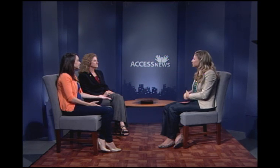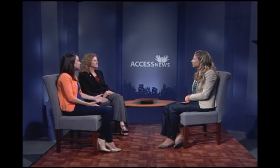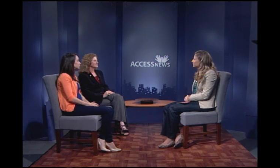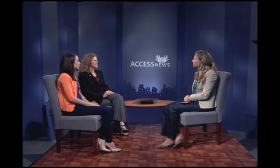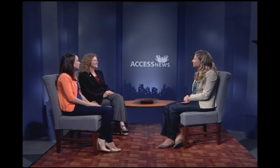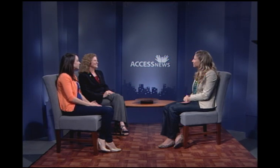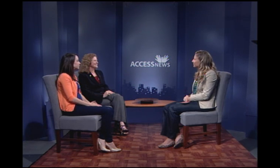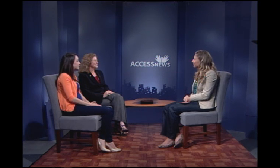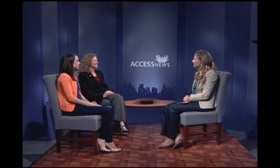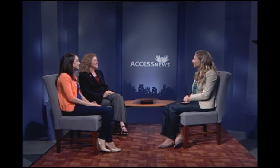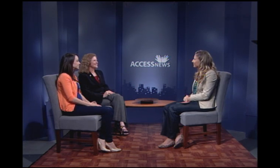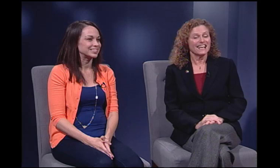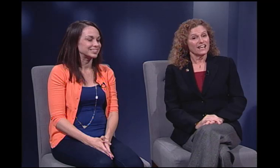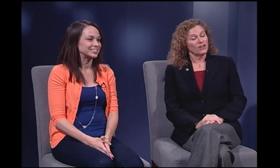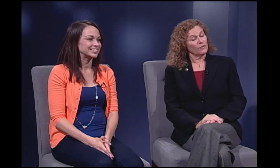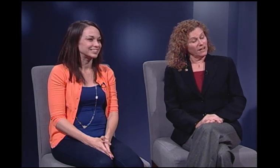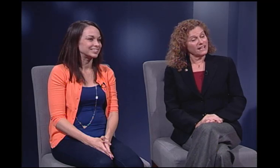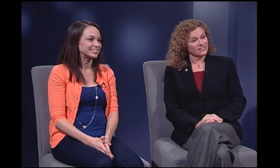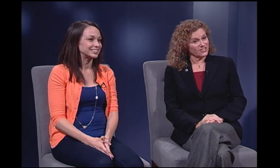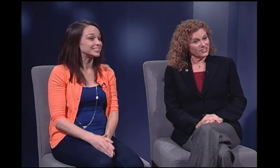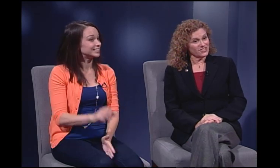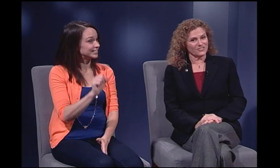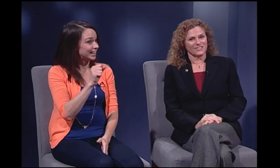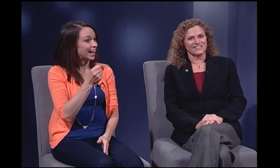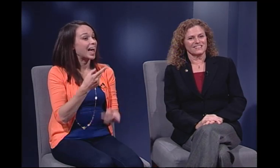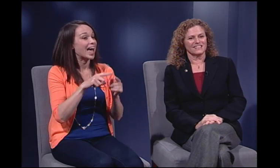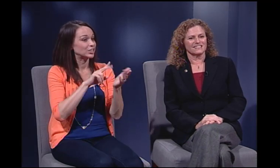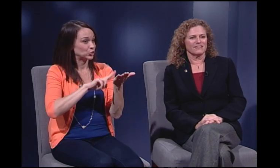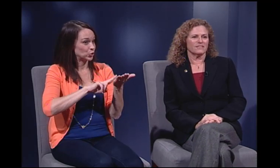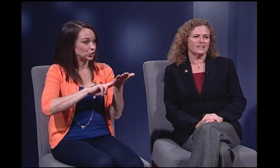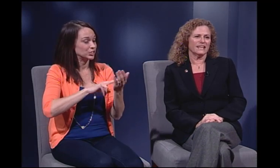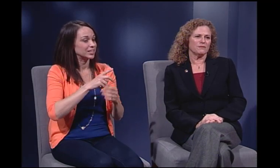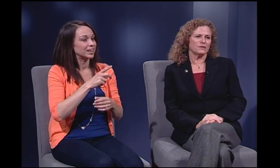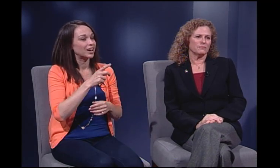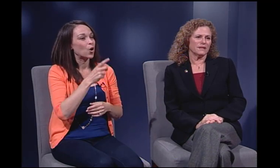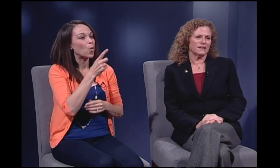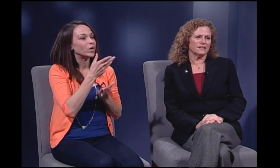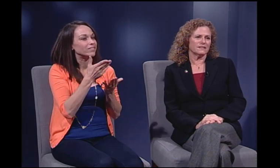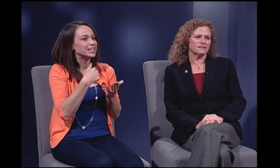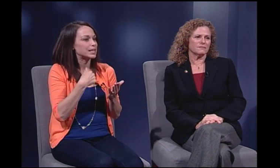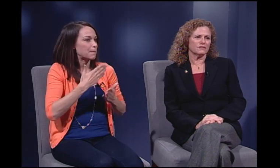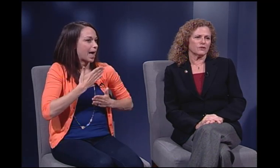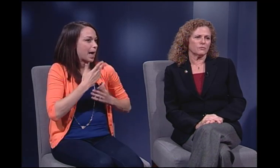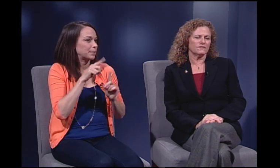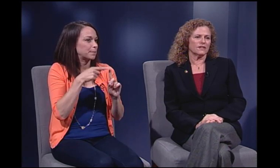that you saw get passed? Well as a nurse, one of the things that I am very happy about is some of the work we've done